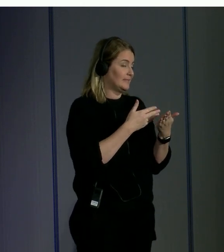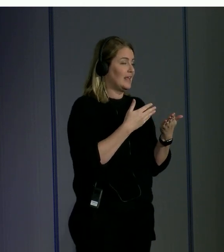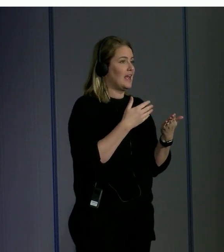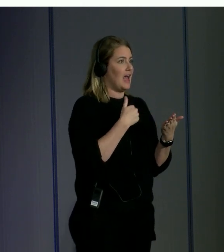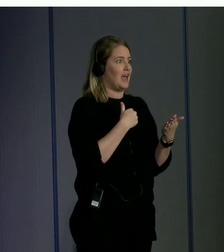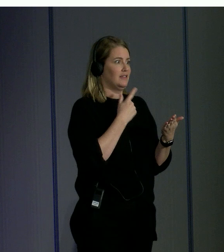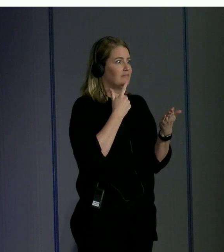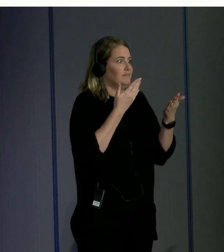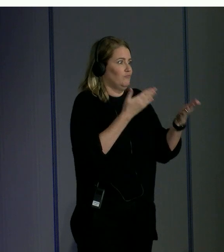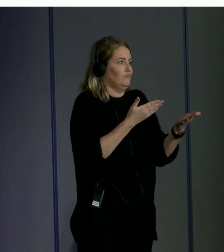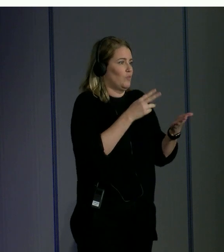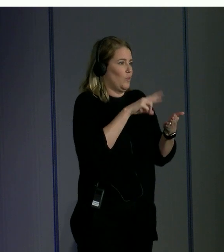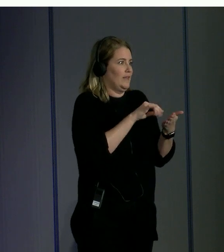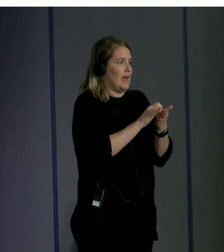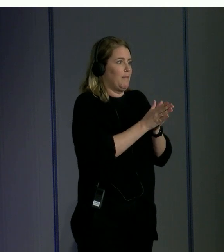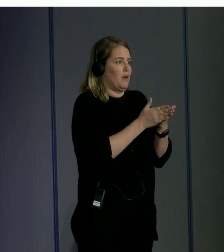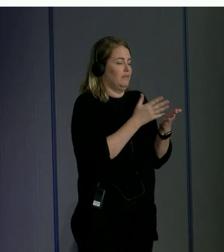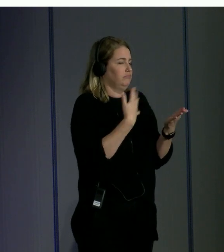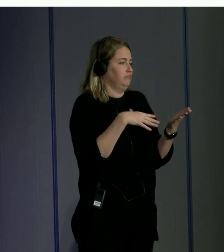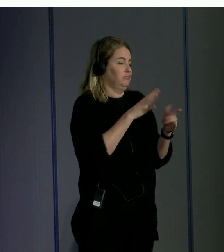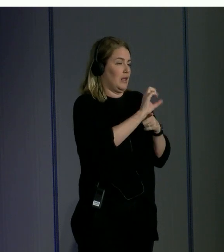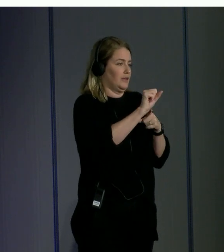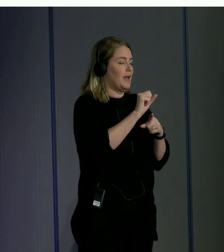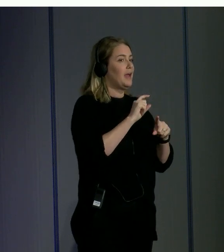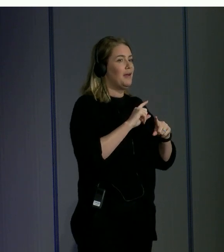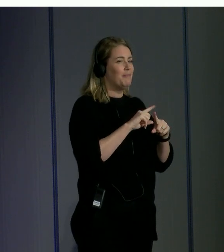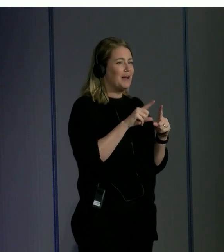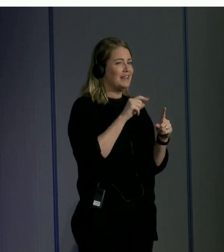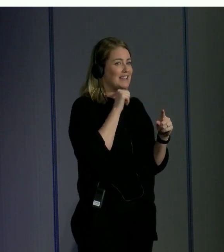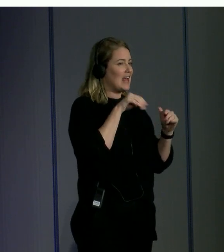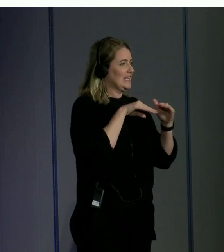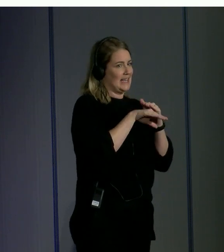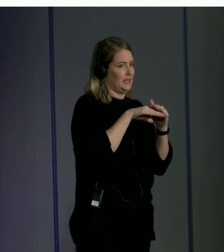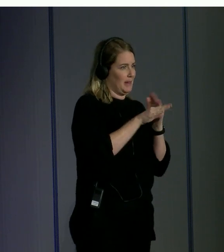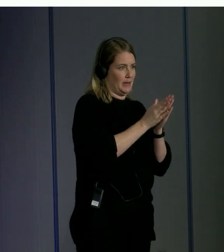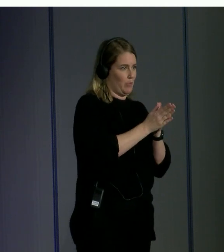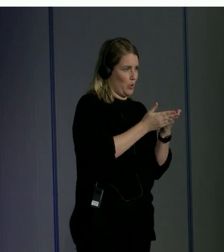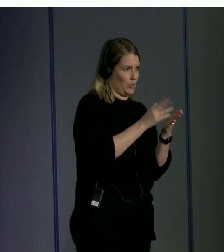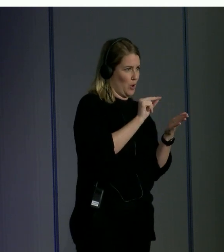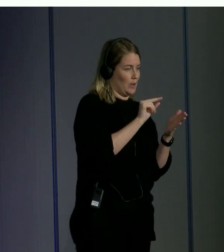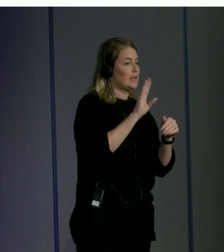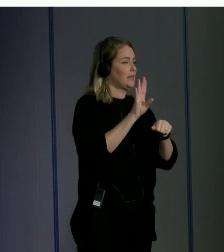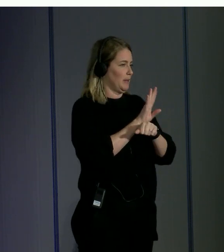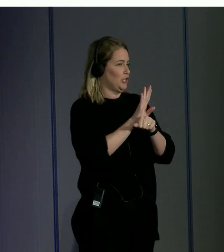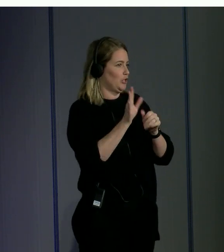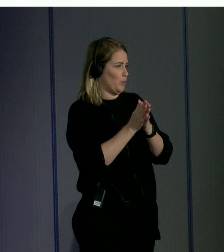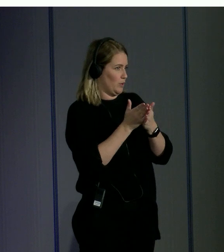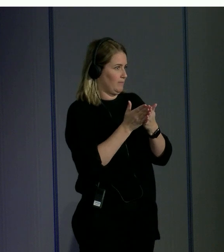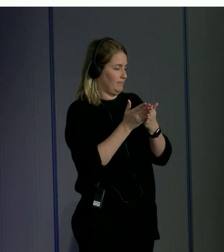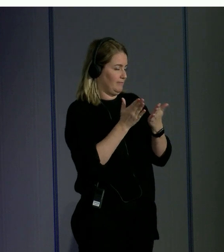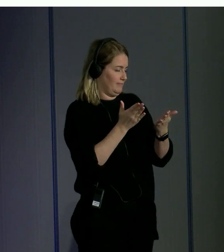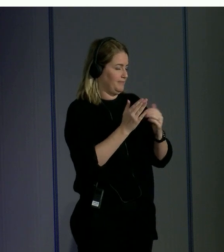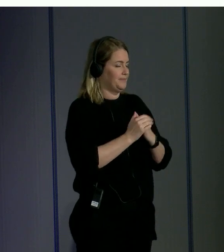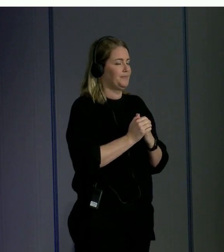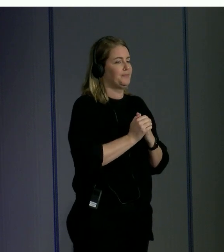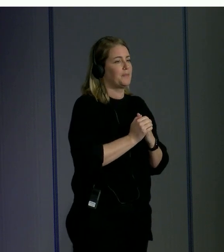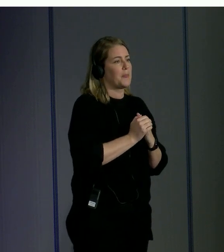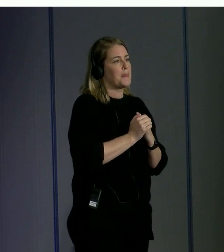that book. It's really, really awesome. But it isn't an accessibility book. It's a business book.